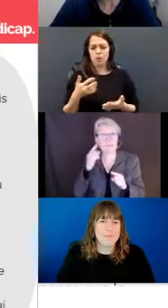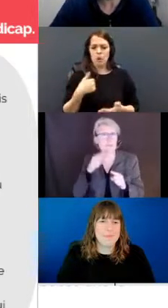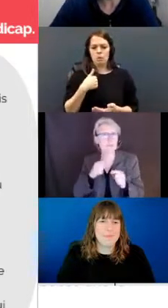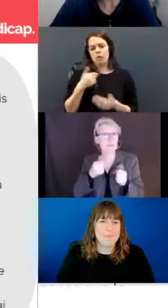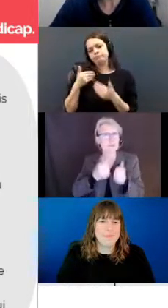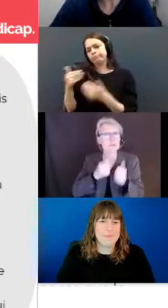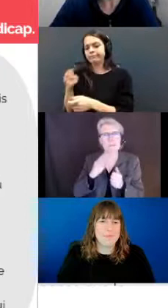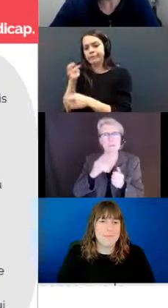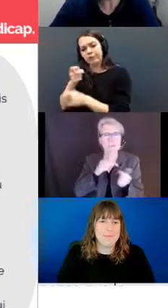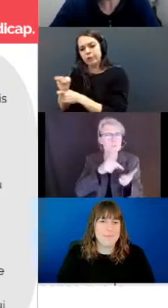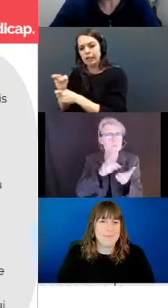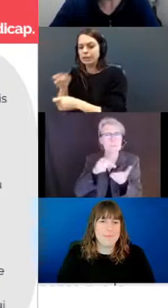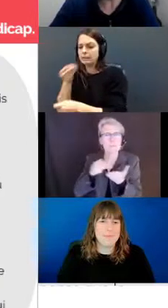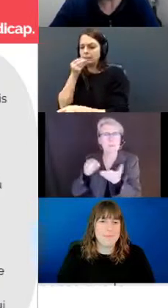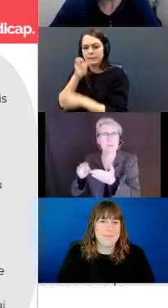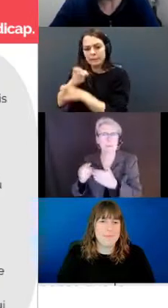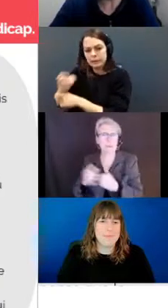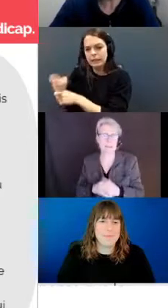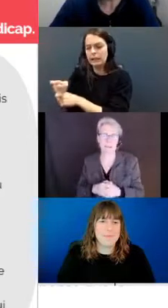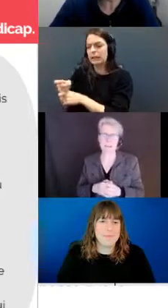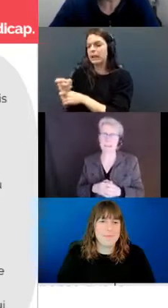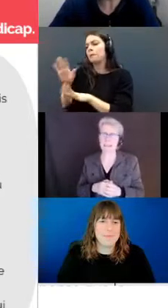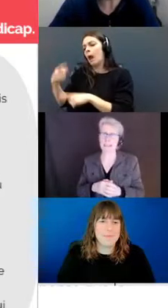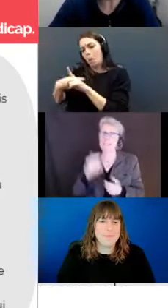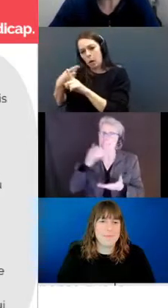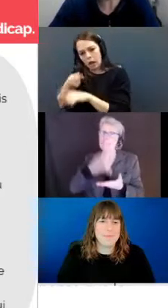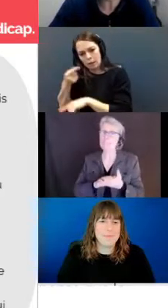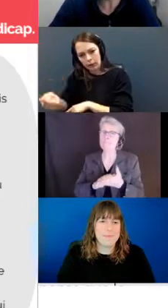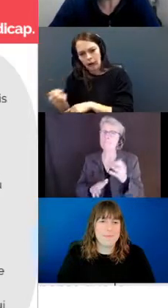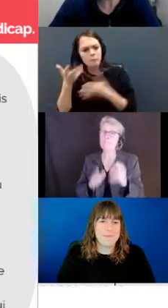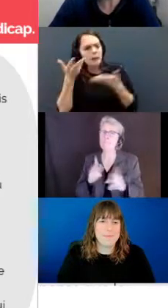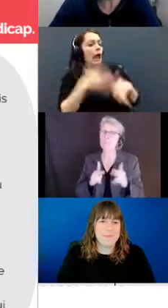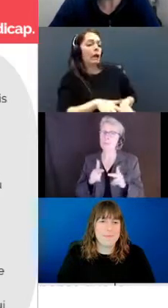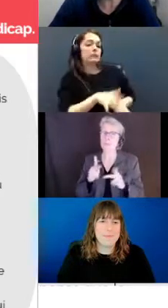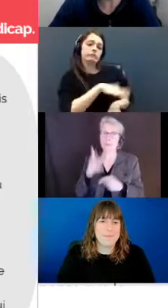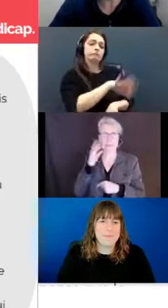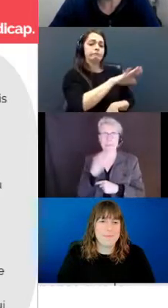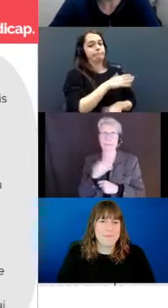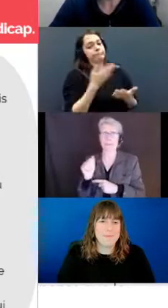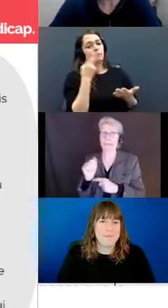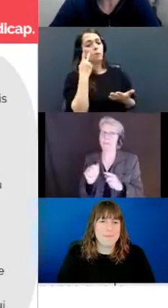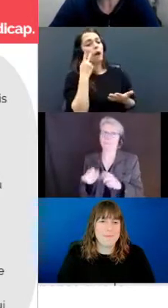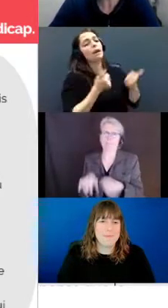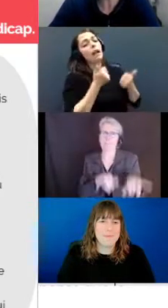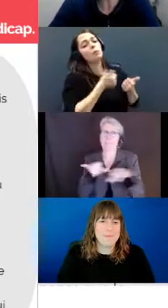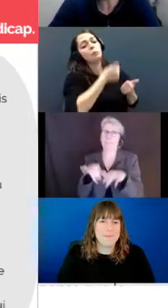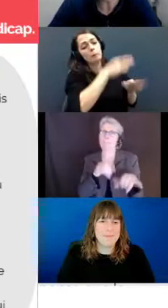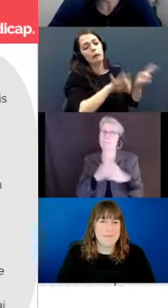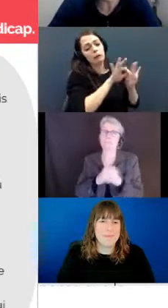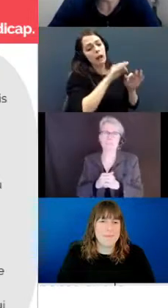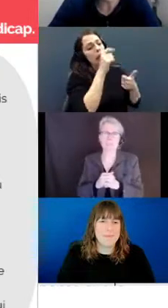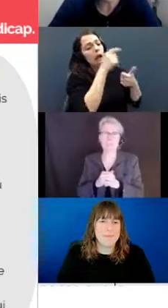i believe that most people on a disability will be in a similar position and it can be discouraging